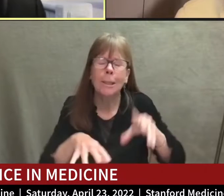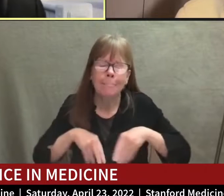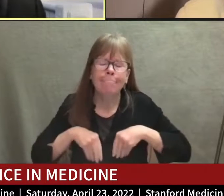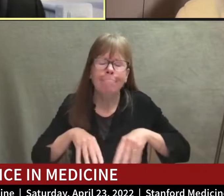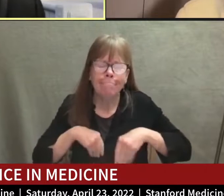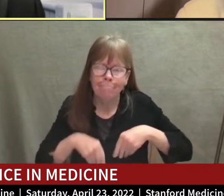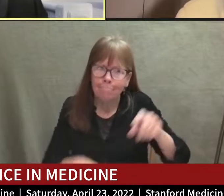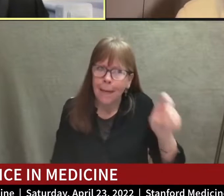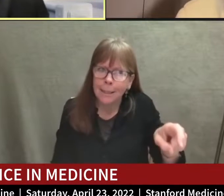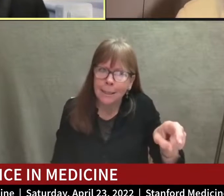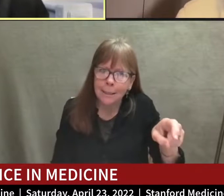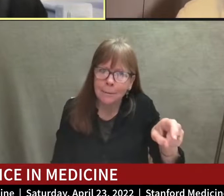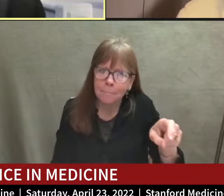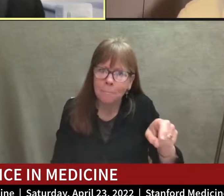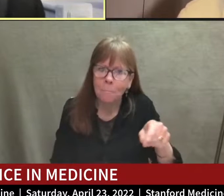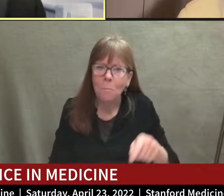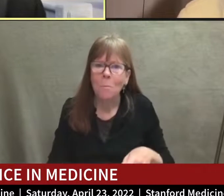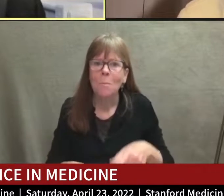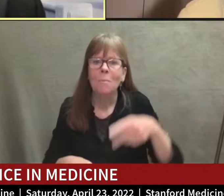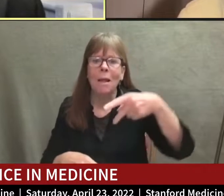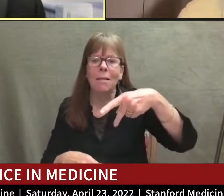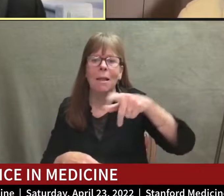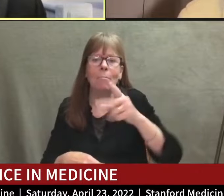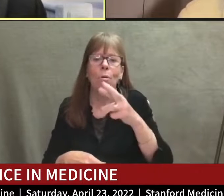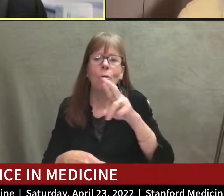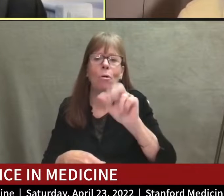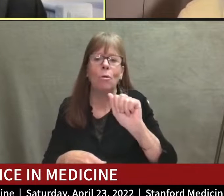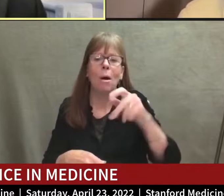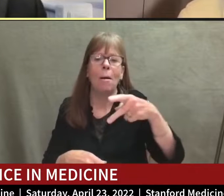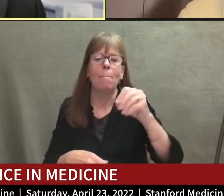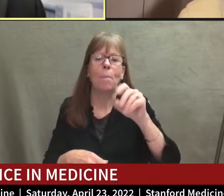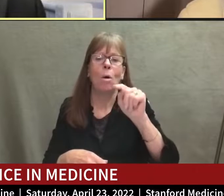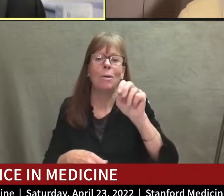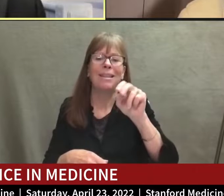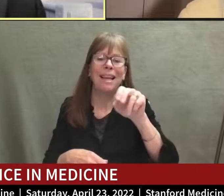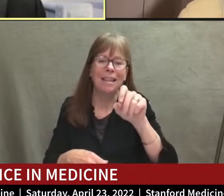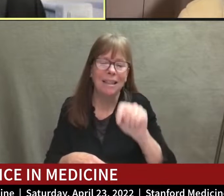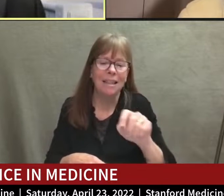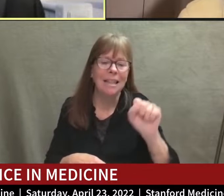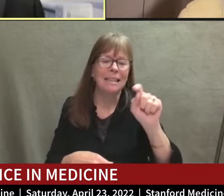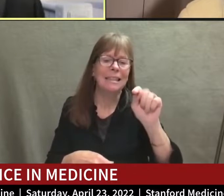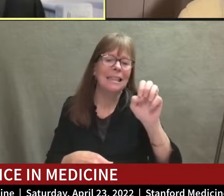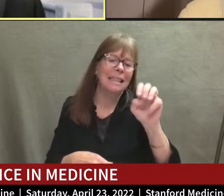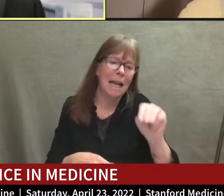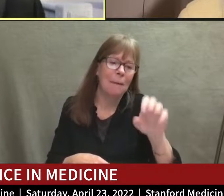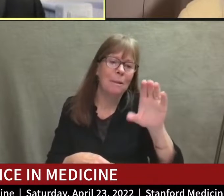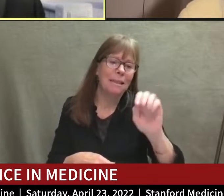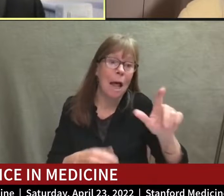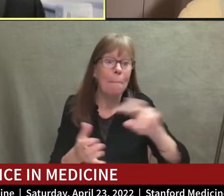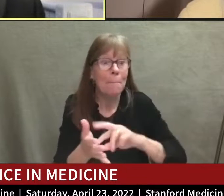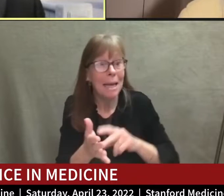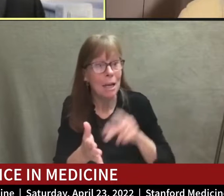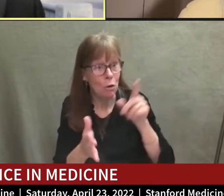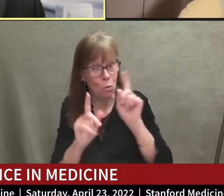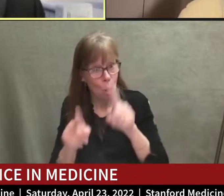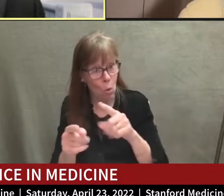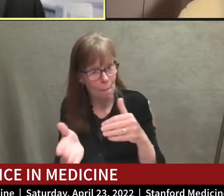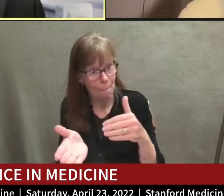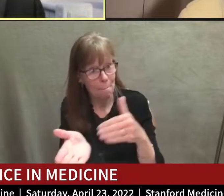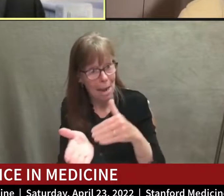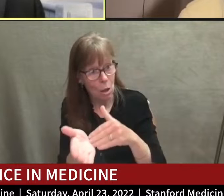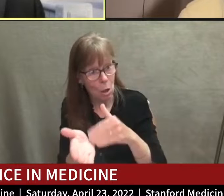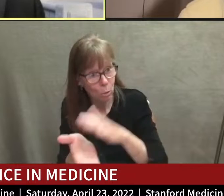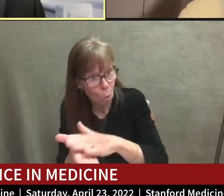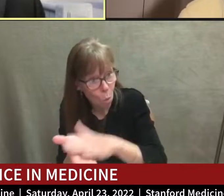like a pluripotent stem cell that after medicine they should be able to whatever field they want,